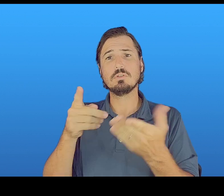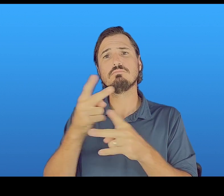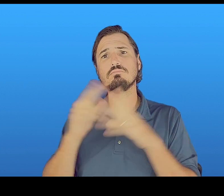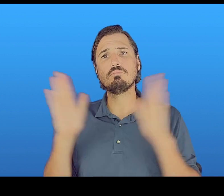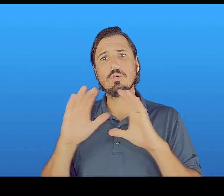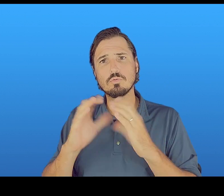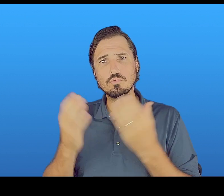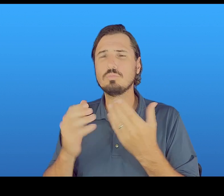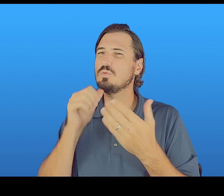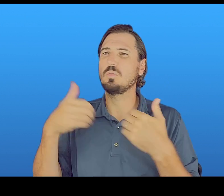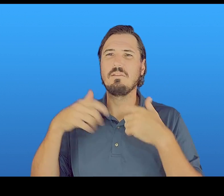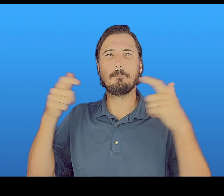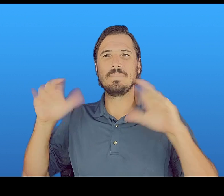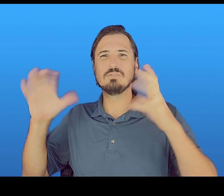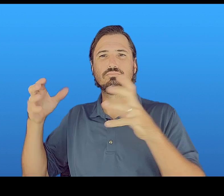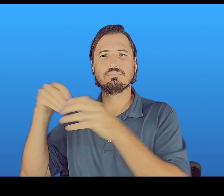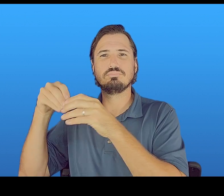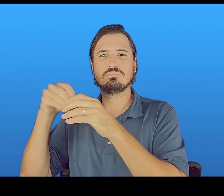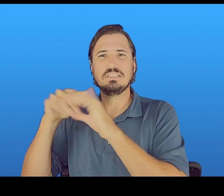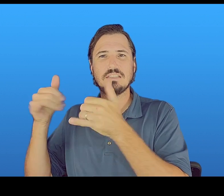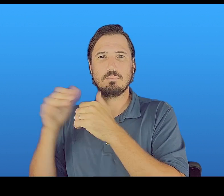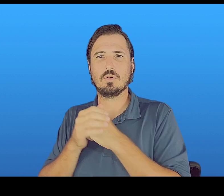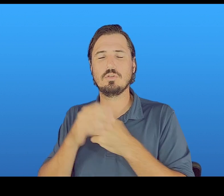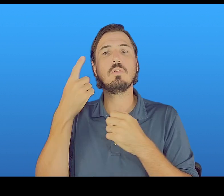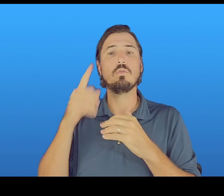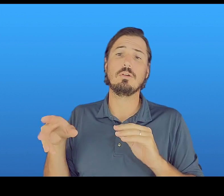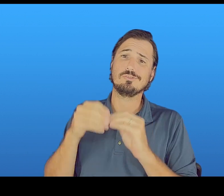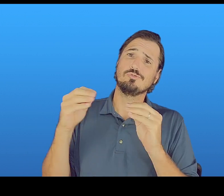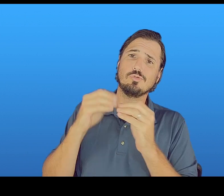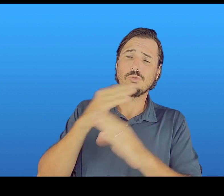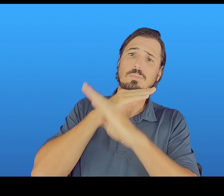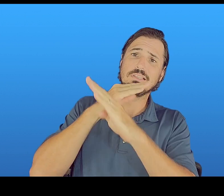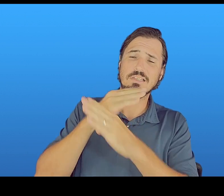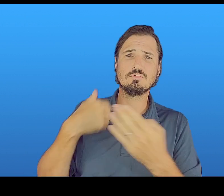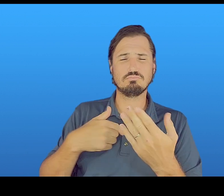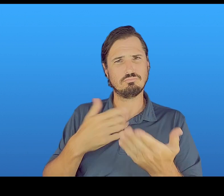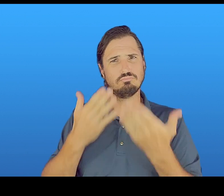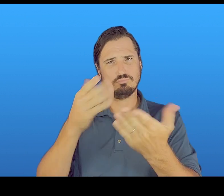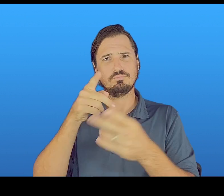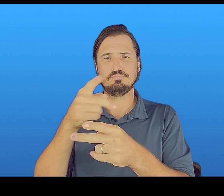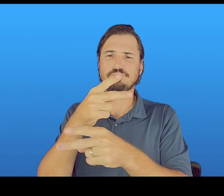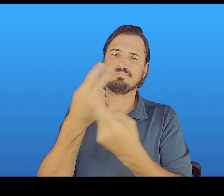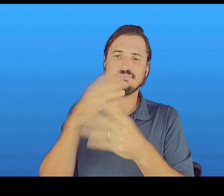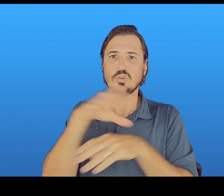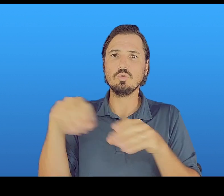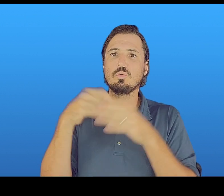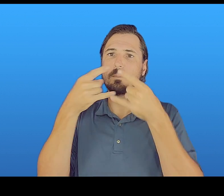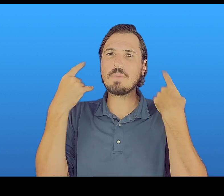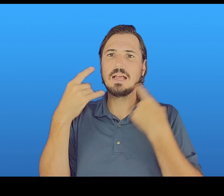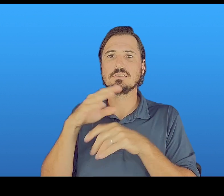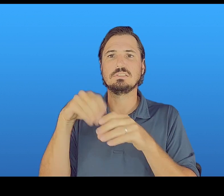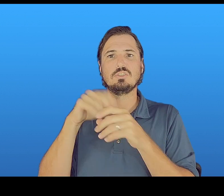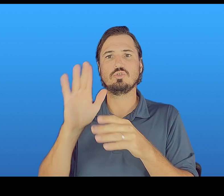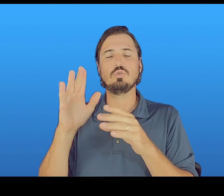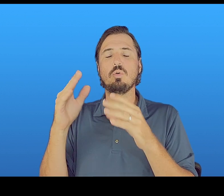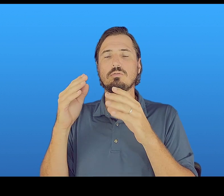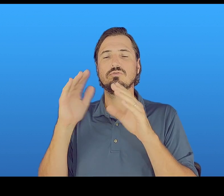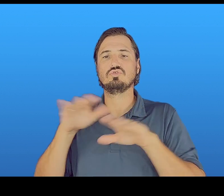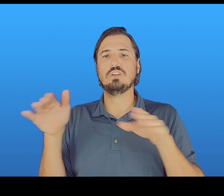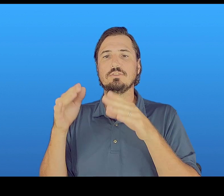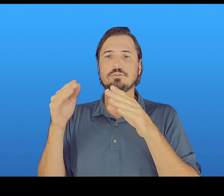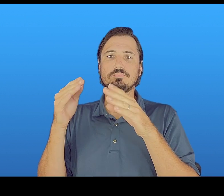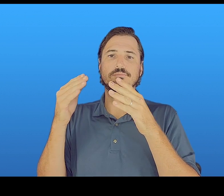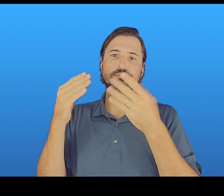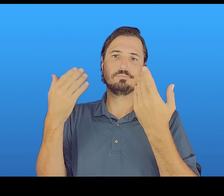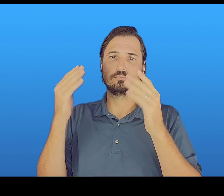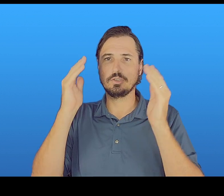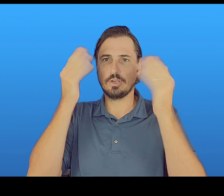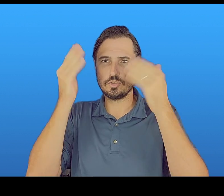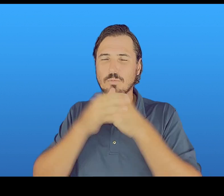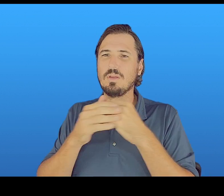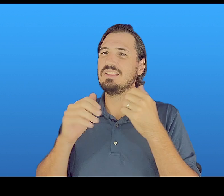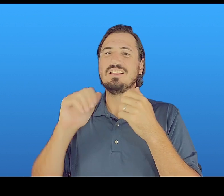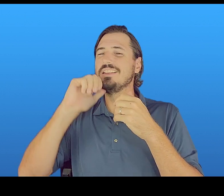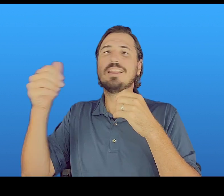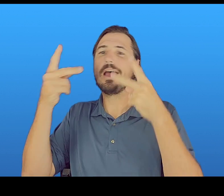We recommend trick-or-treating in small groups, and avoiding crowded indoors parties. For extra protection, consider including a cloth or surgical mask in your child’s costume. Most Halloween